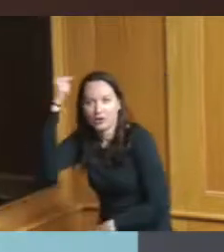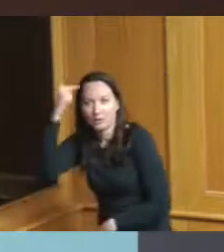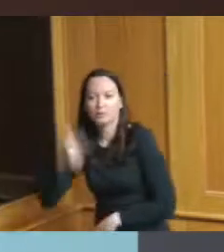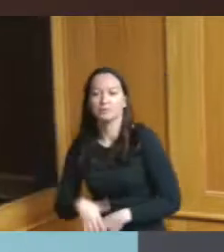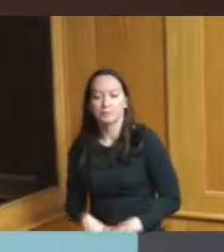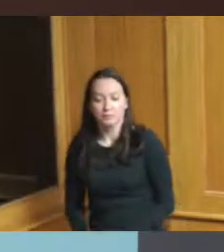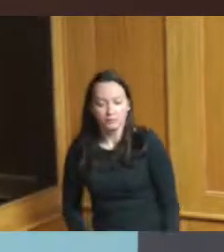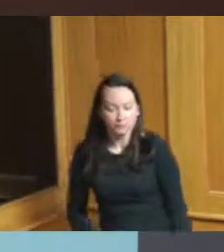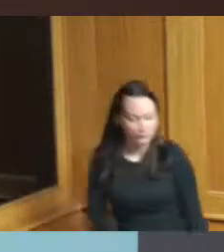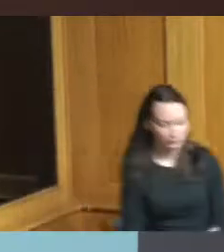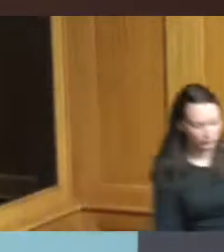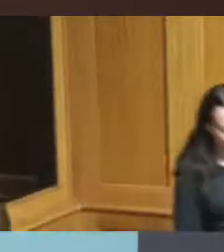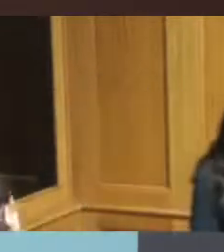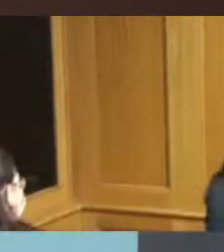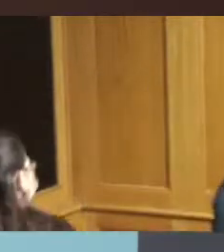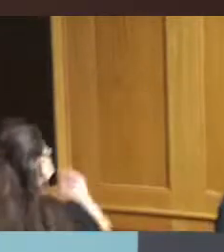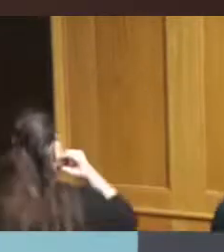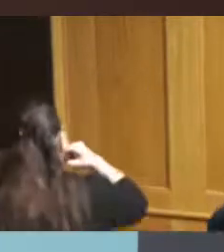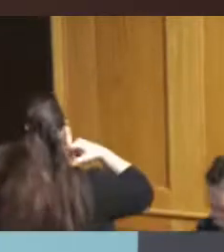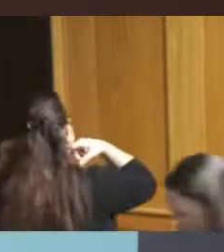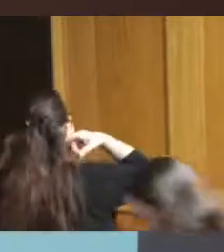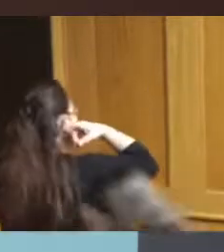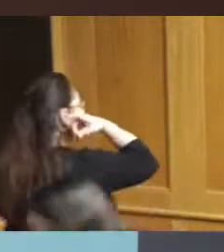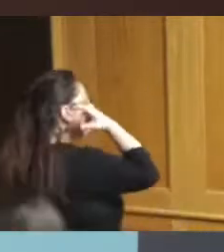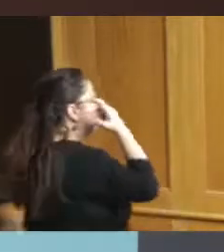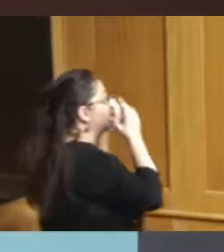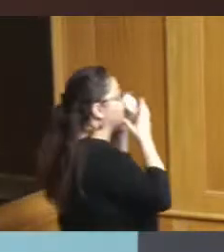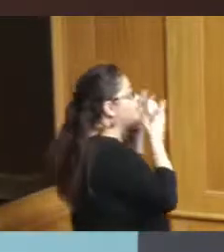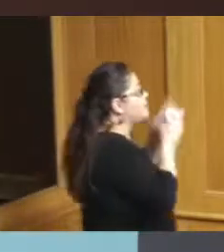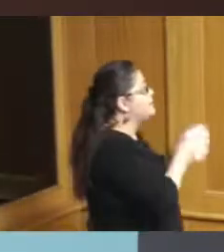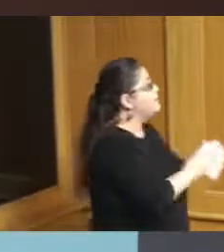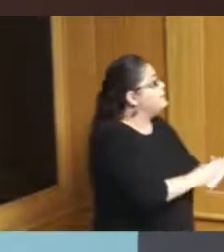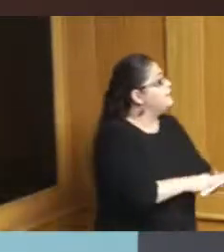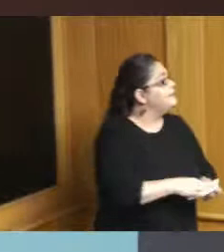this was a another very interesting finding among the unvaccinated